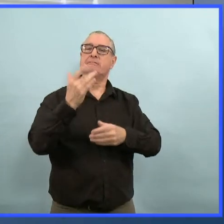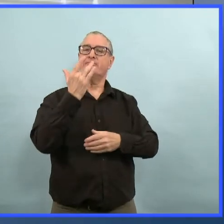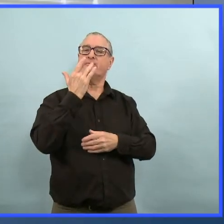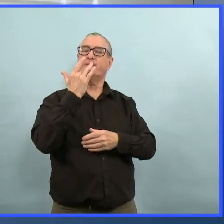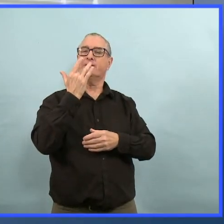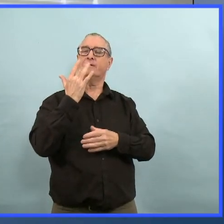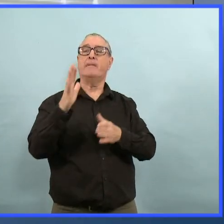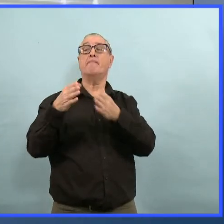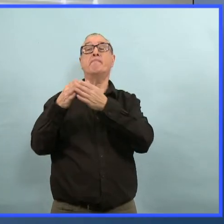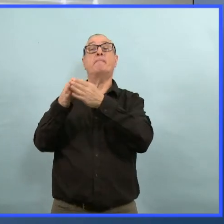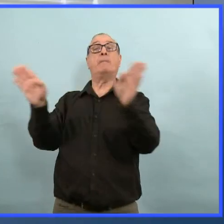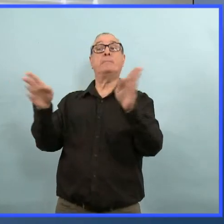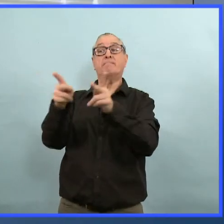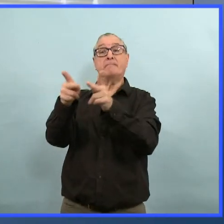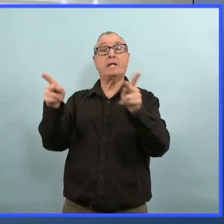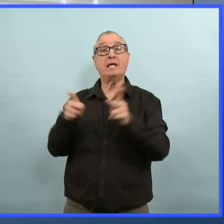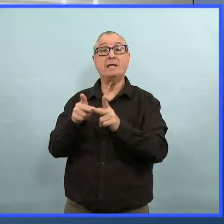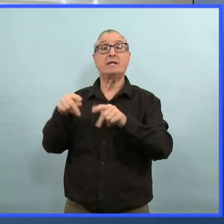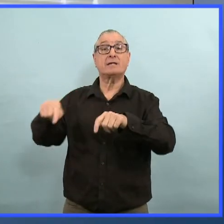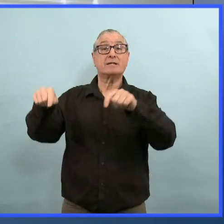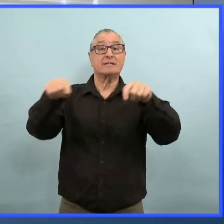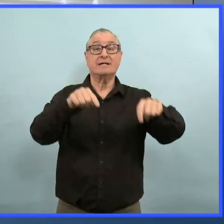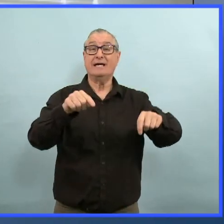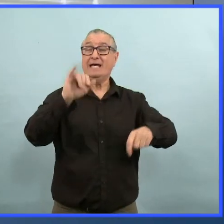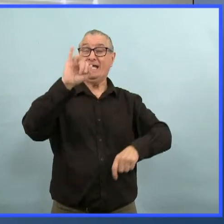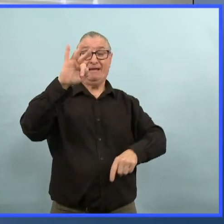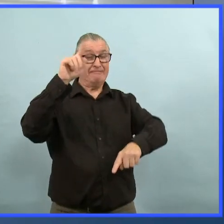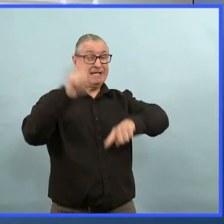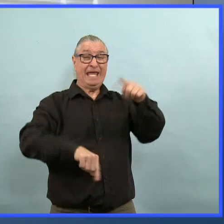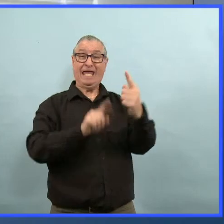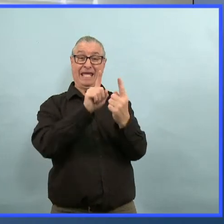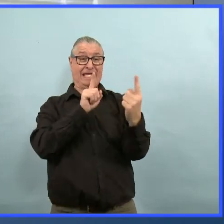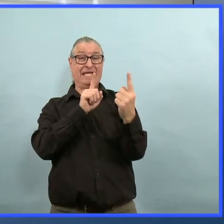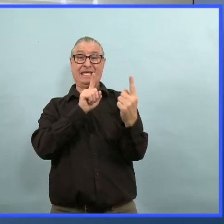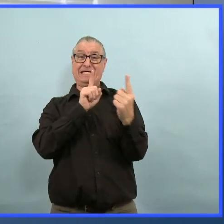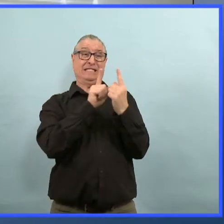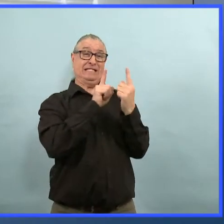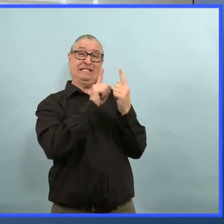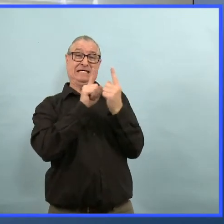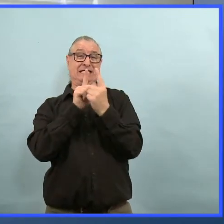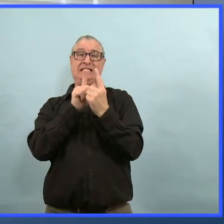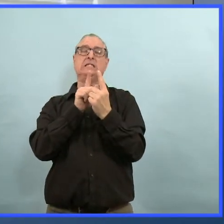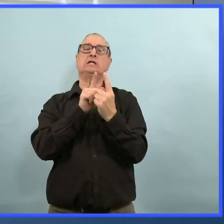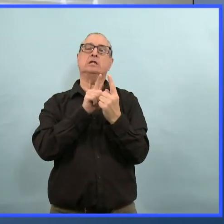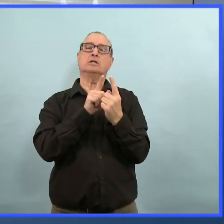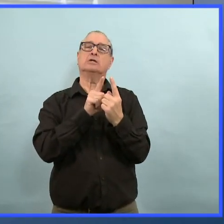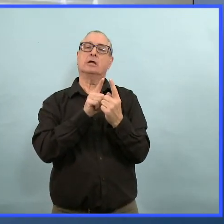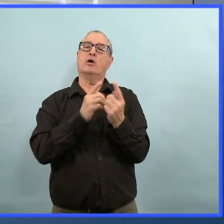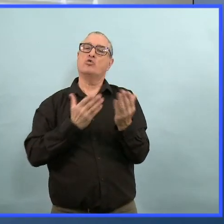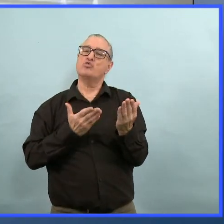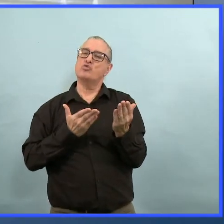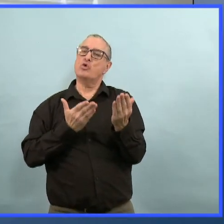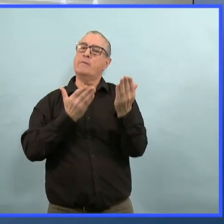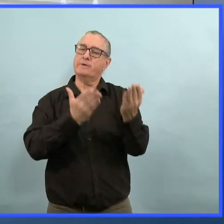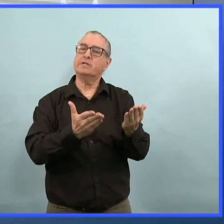distancing isn't possible um to one a home in sick sanitize hands and consider wearing a mask